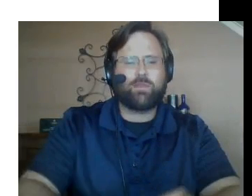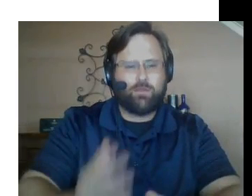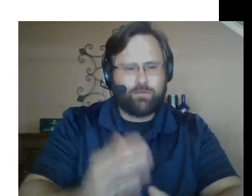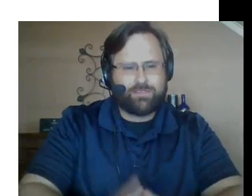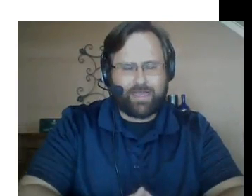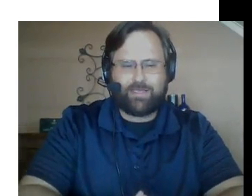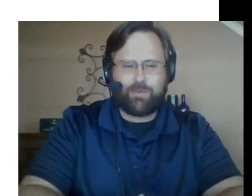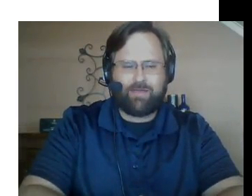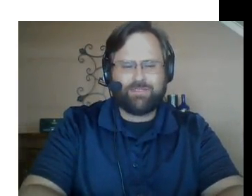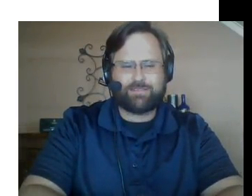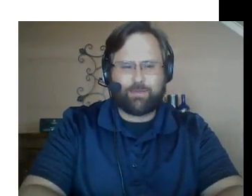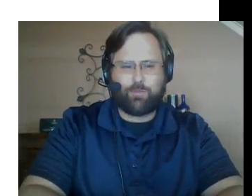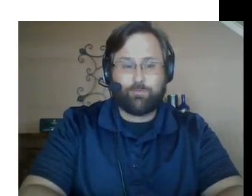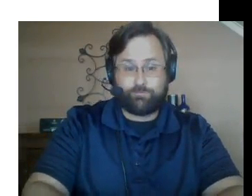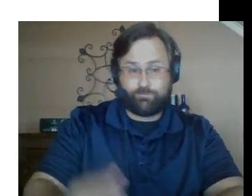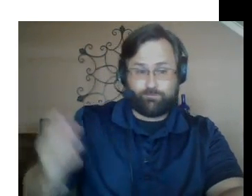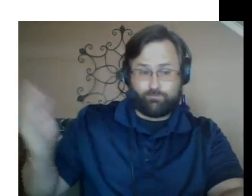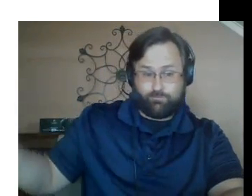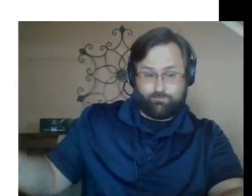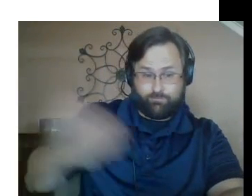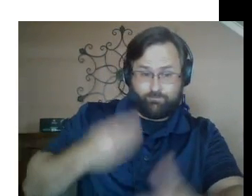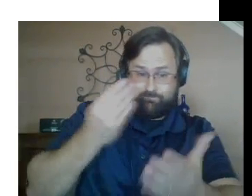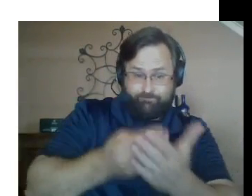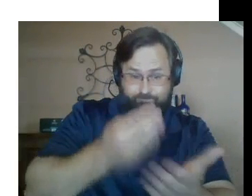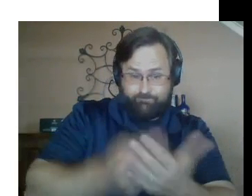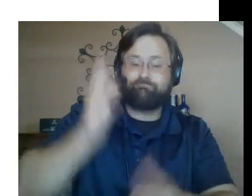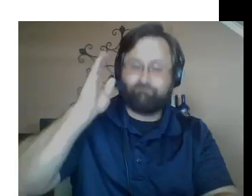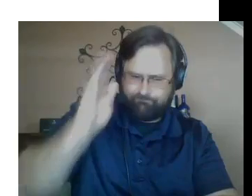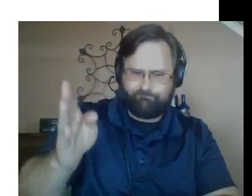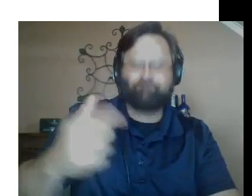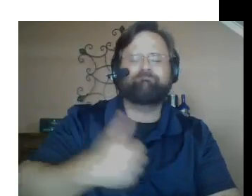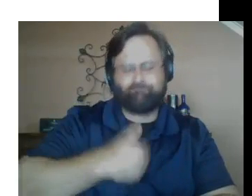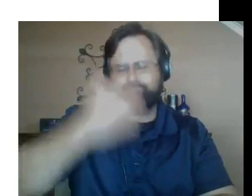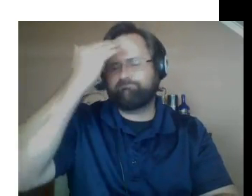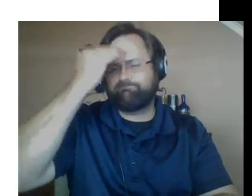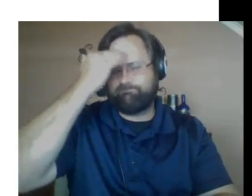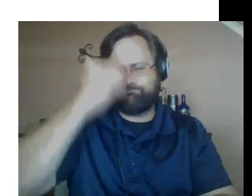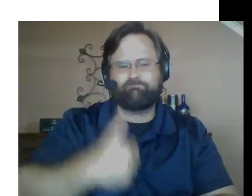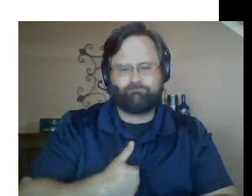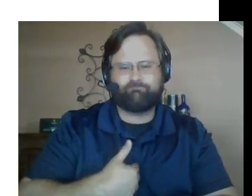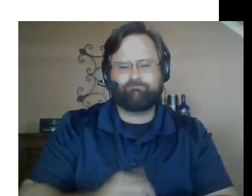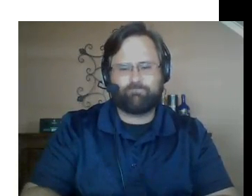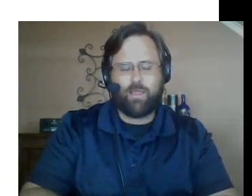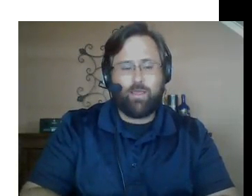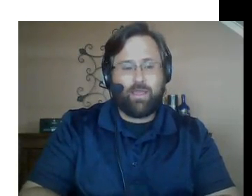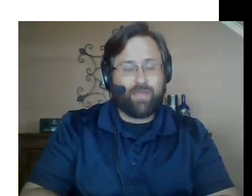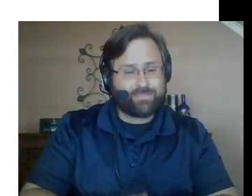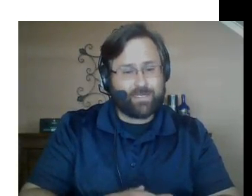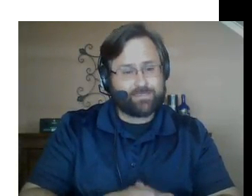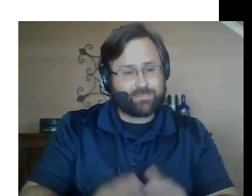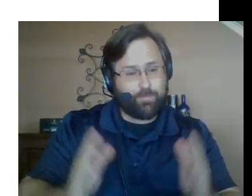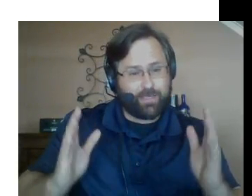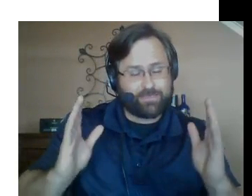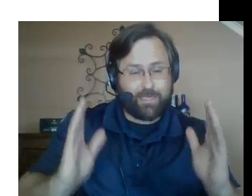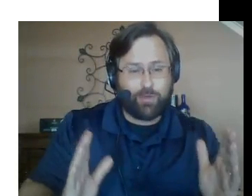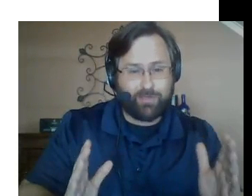secondly we have this example in that sentence the topic is he will give me